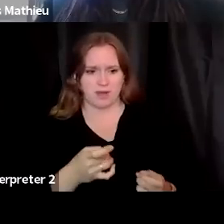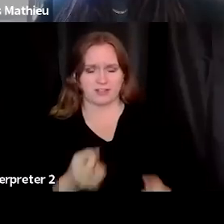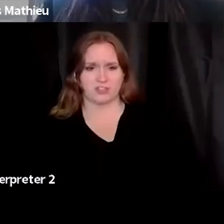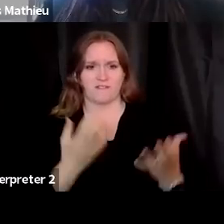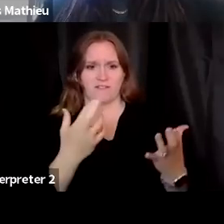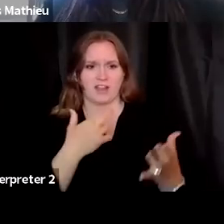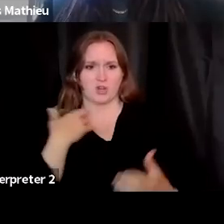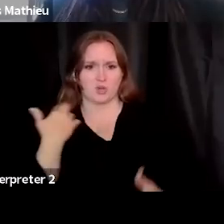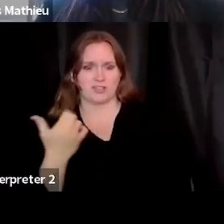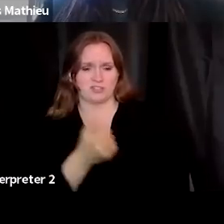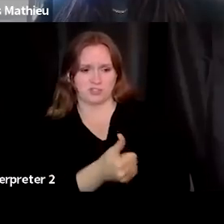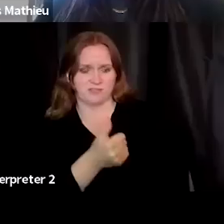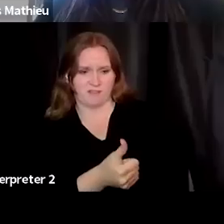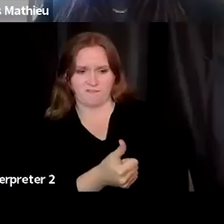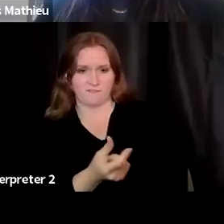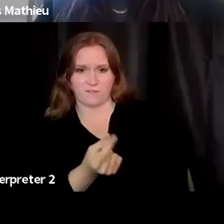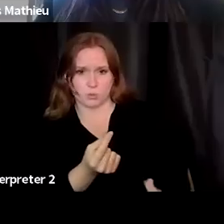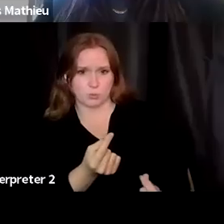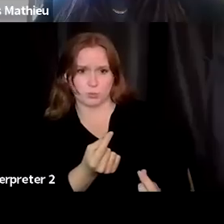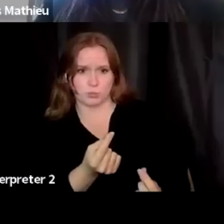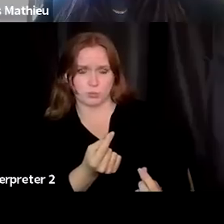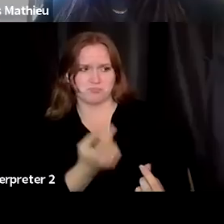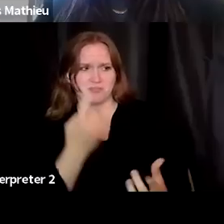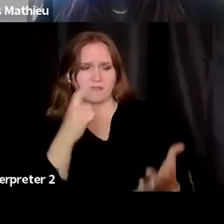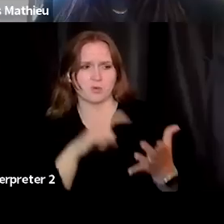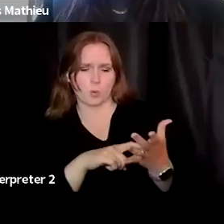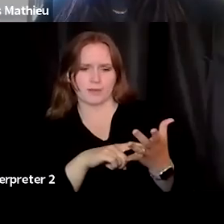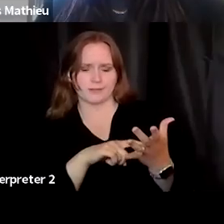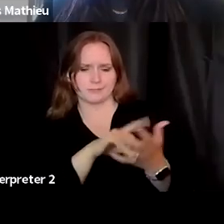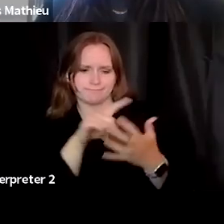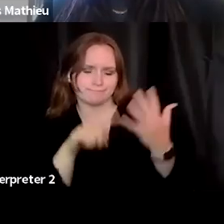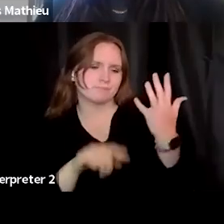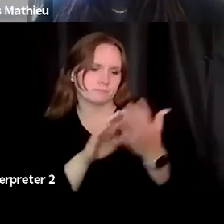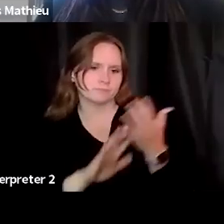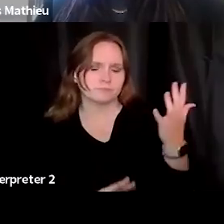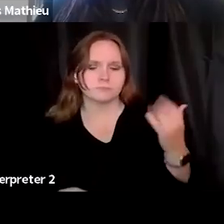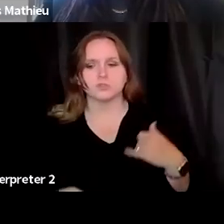I've noticed that X, Y, Z. So sort of sharing your observations,